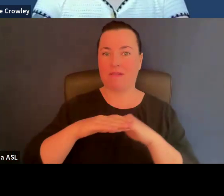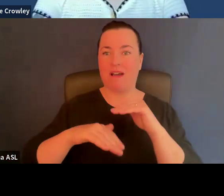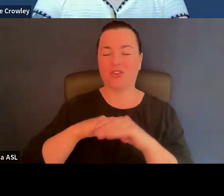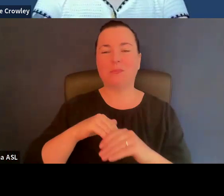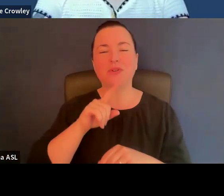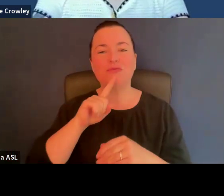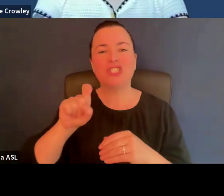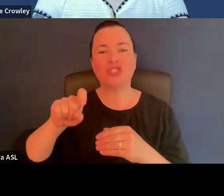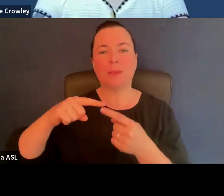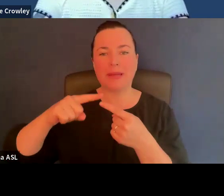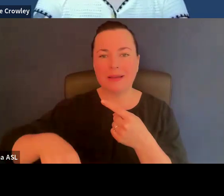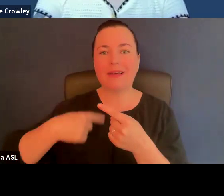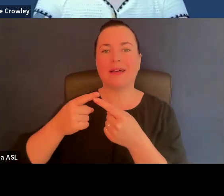rather than a one and done.